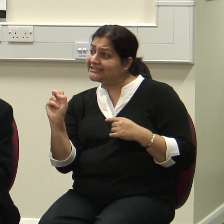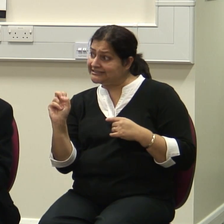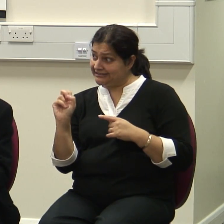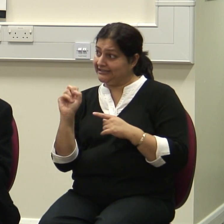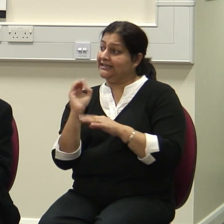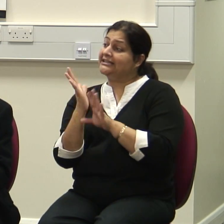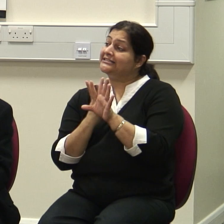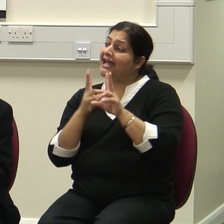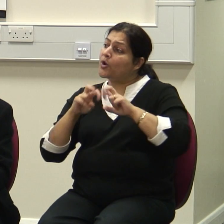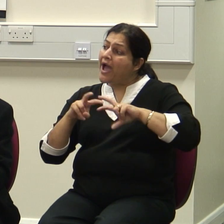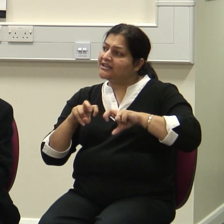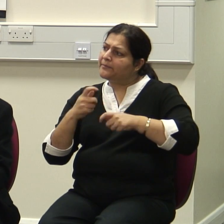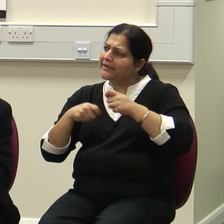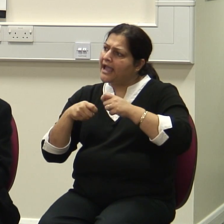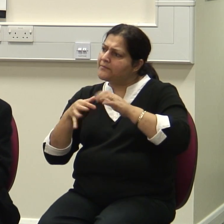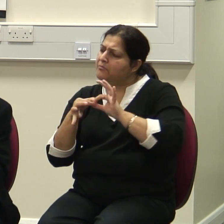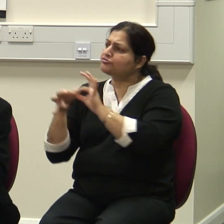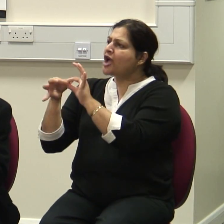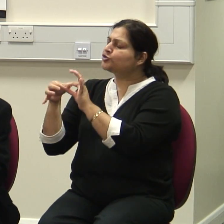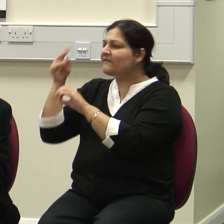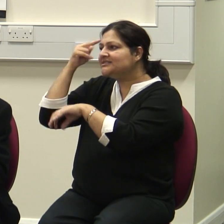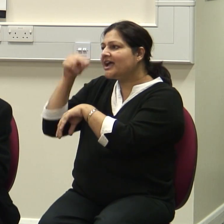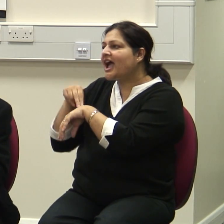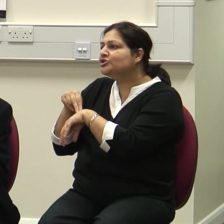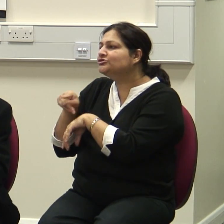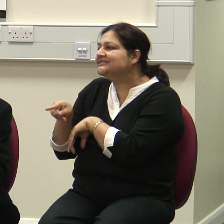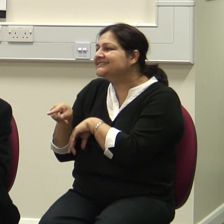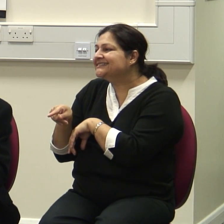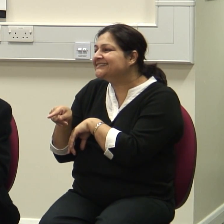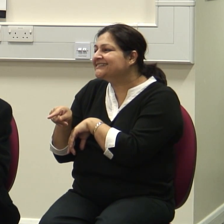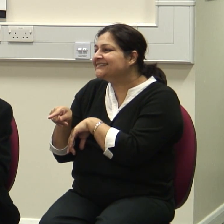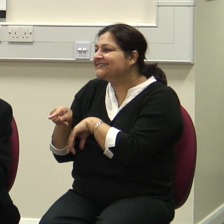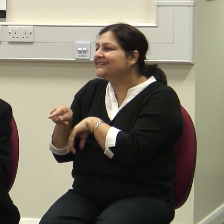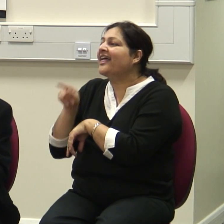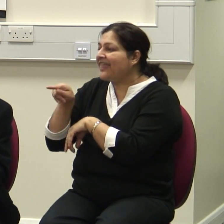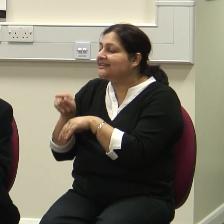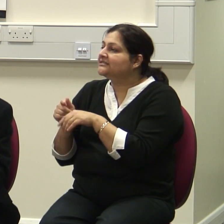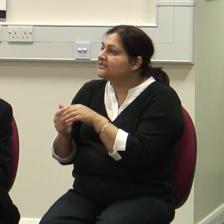a branch of psychiatry and this phenomenon developed, that there was de facto and, in